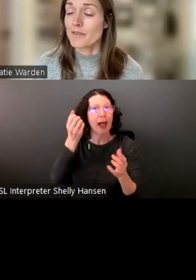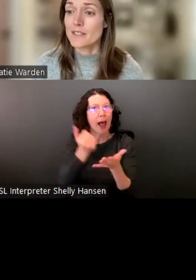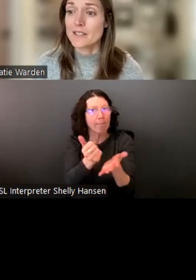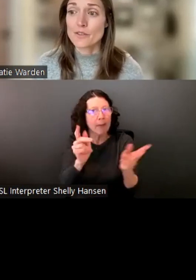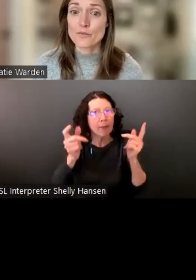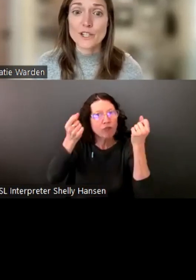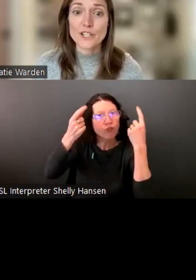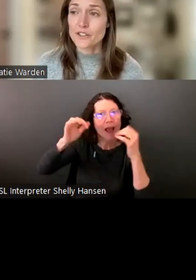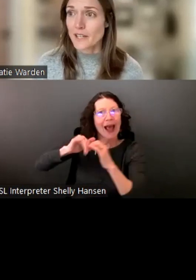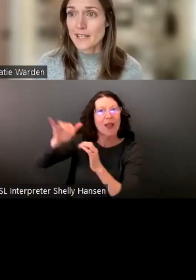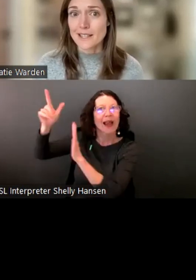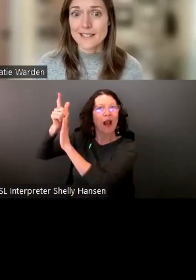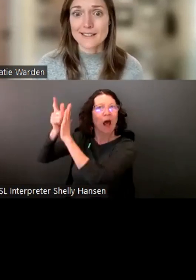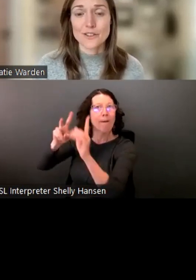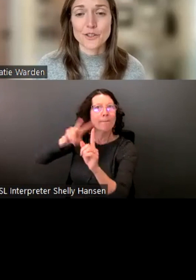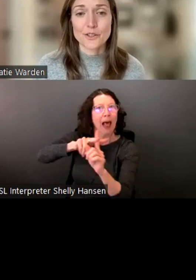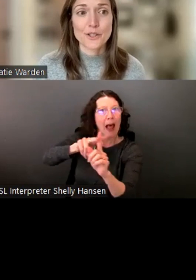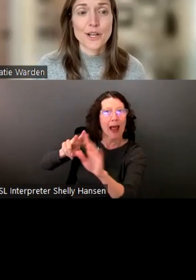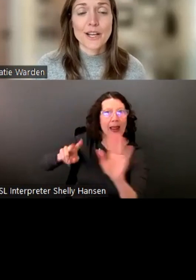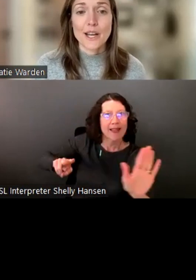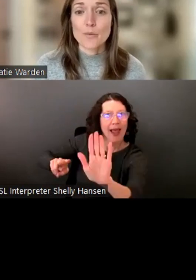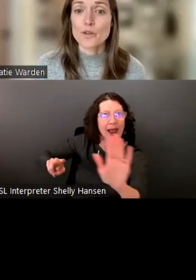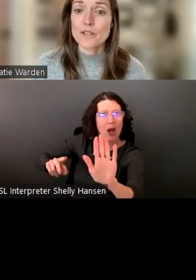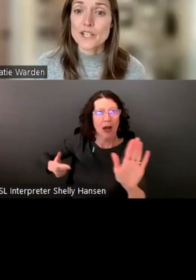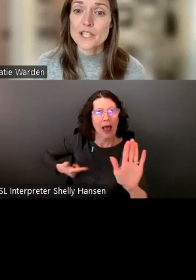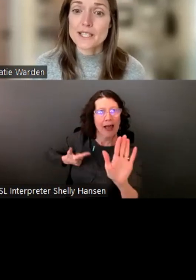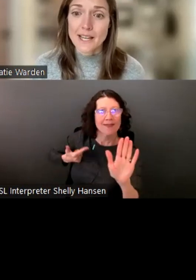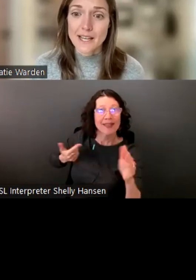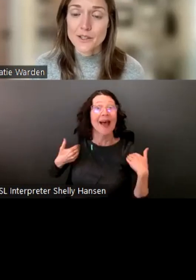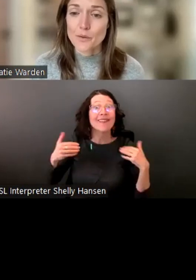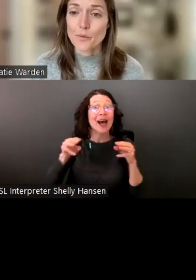of the different regional ADA centers. And we're Region 10.